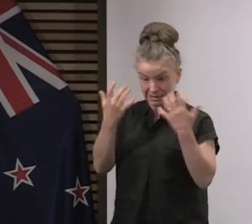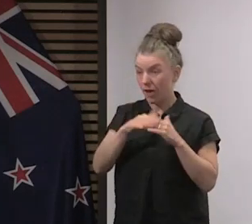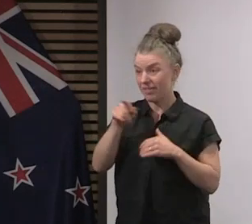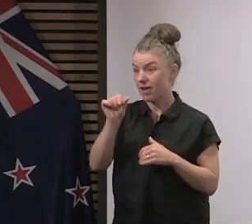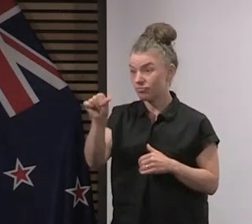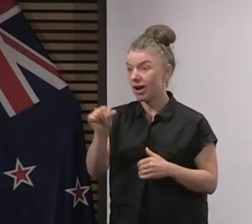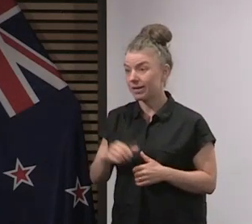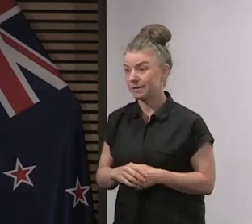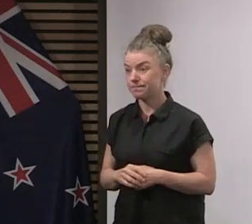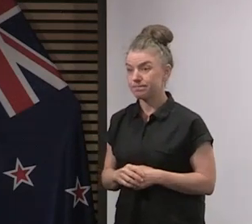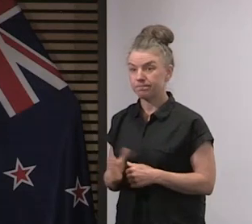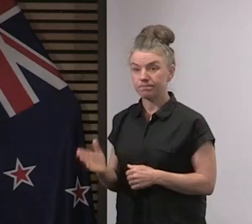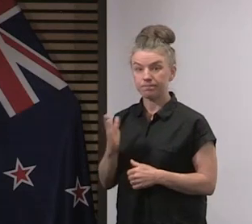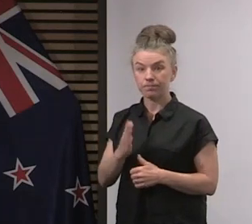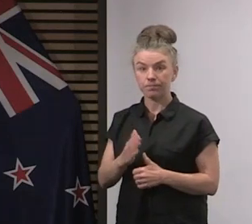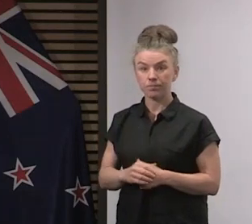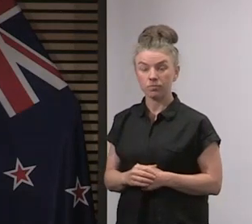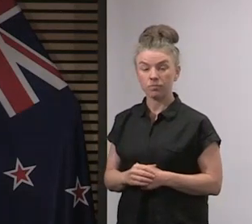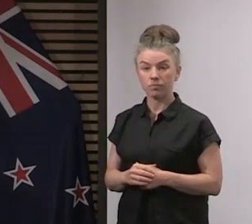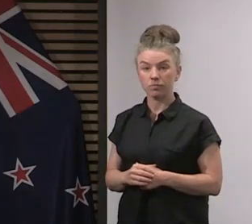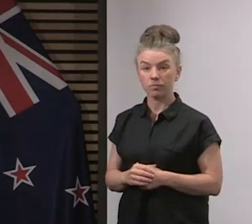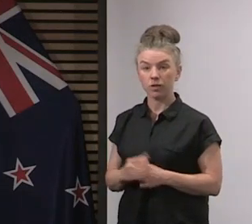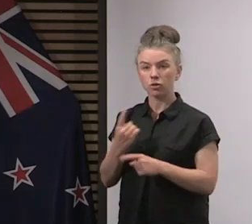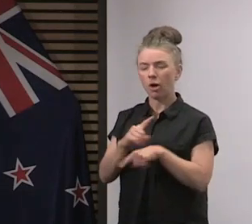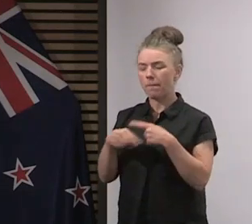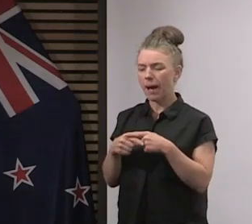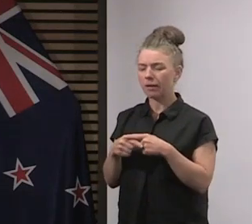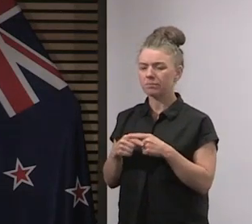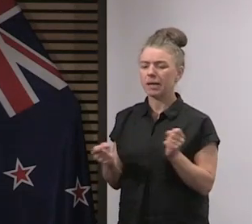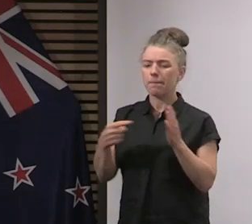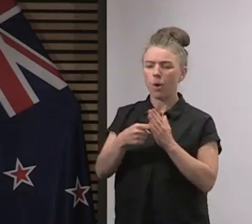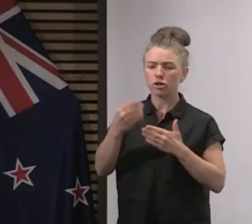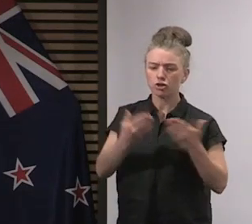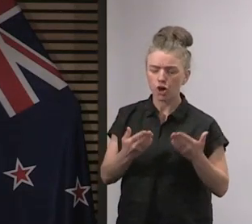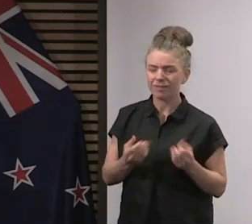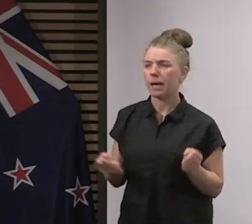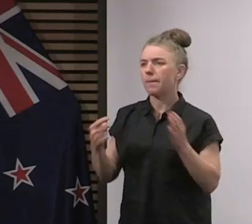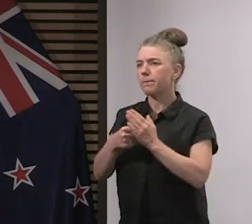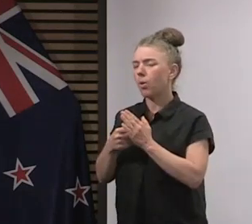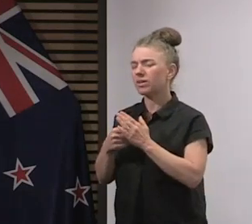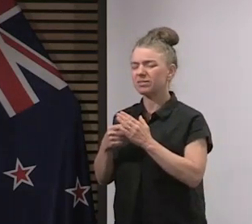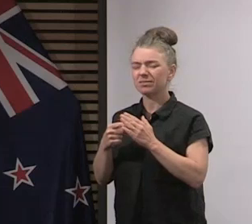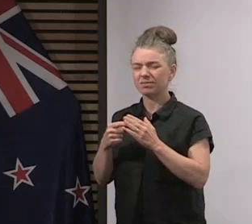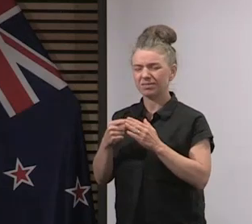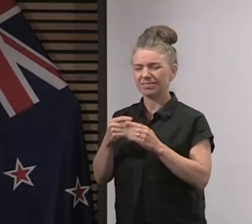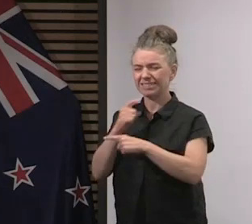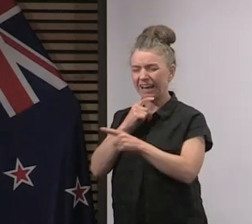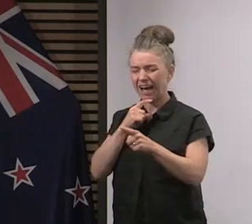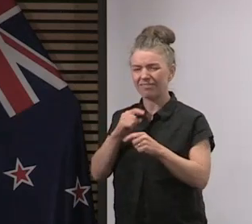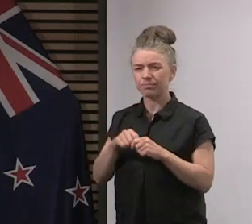not mean there hasn't been huge engagement with a whole range of private sector players including many the digital industry. Final